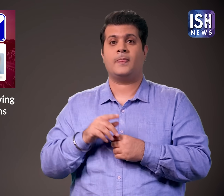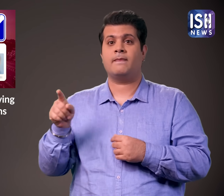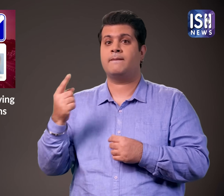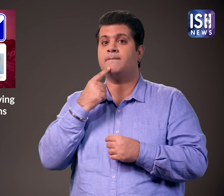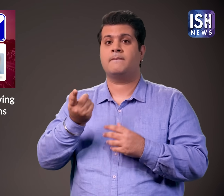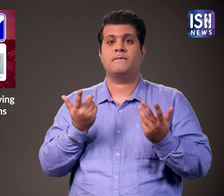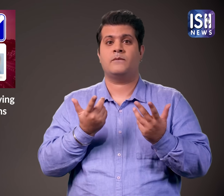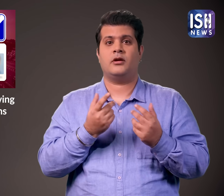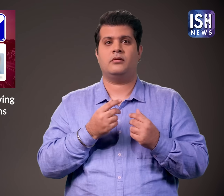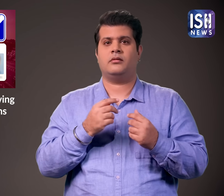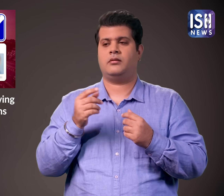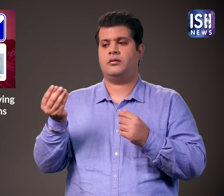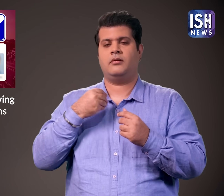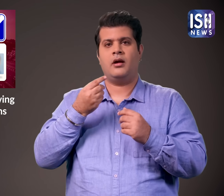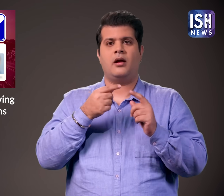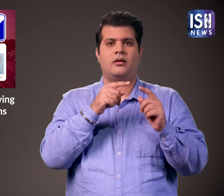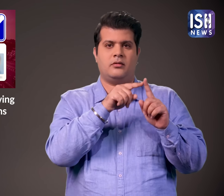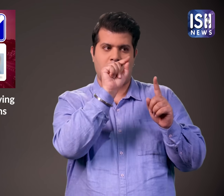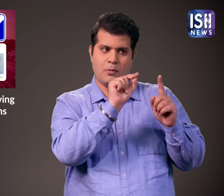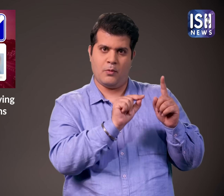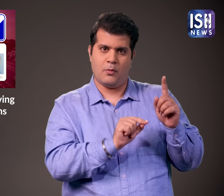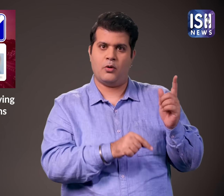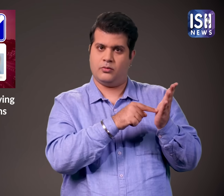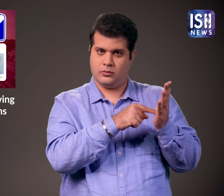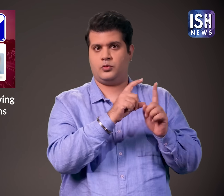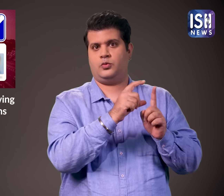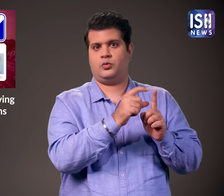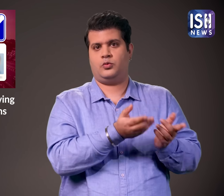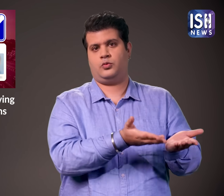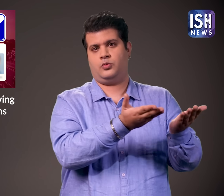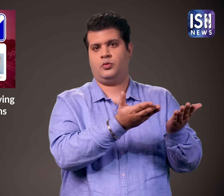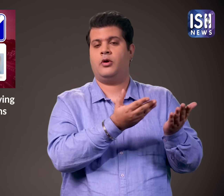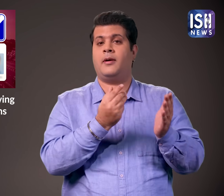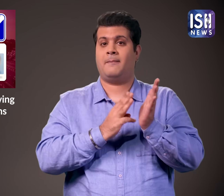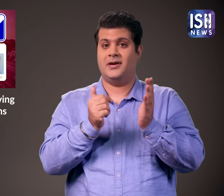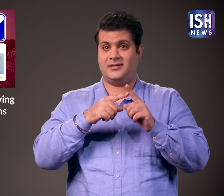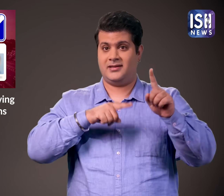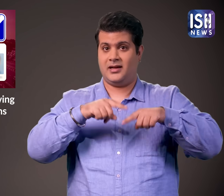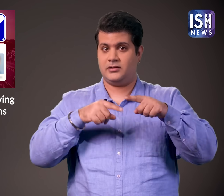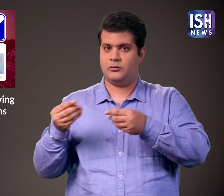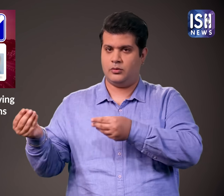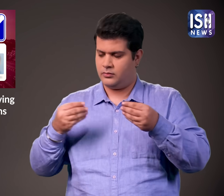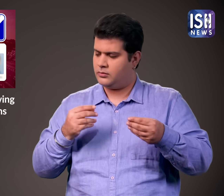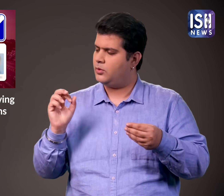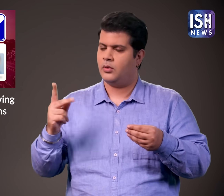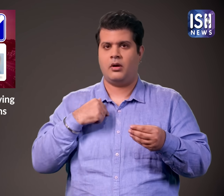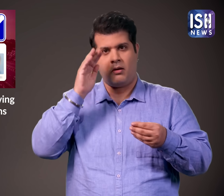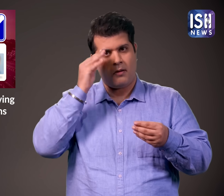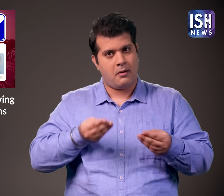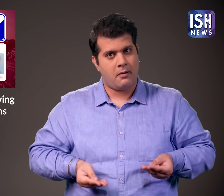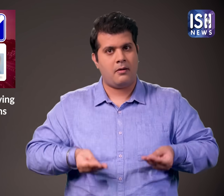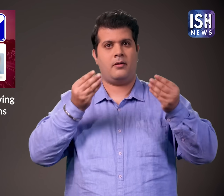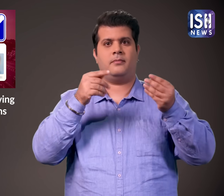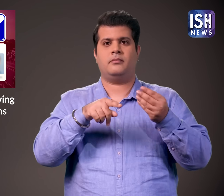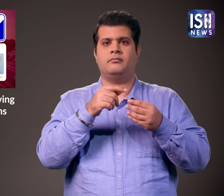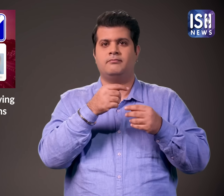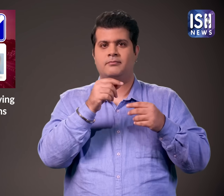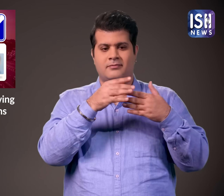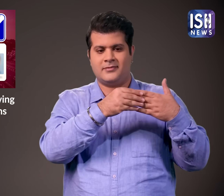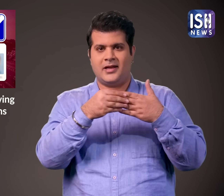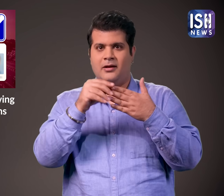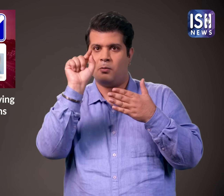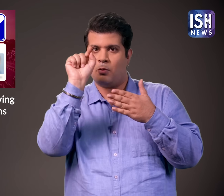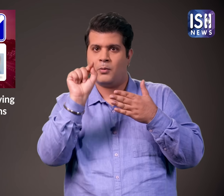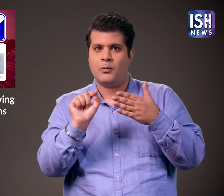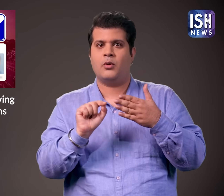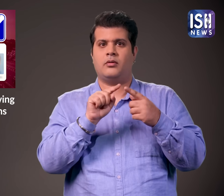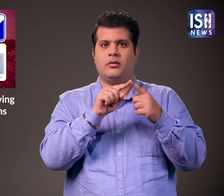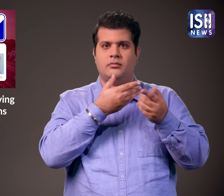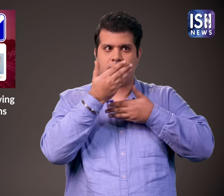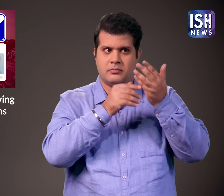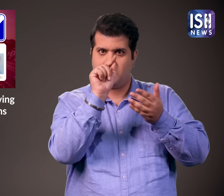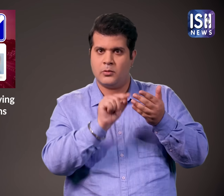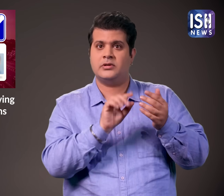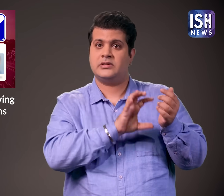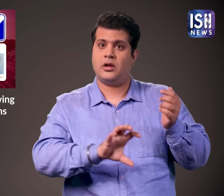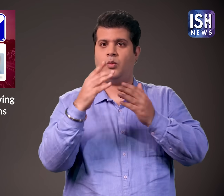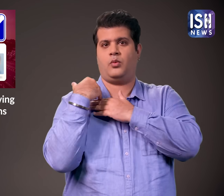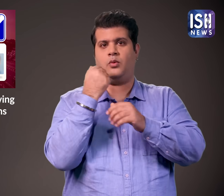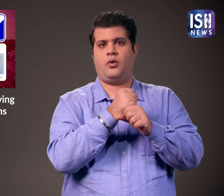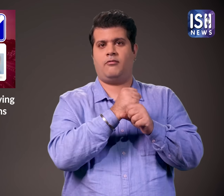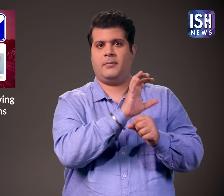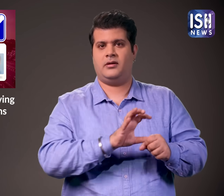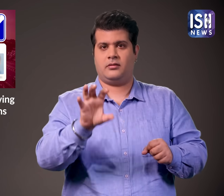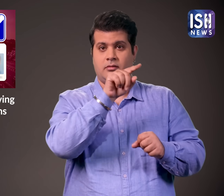In this case, the court directed the Ministry to send updated guidelines and instructions to all State Governments